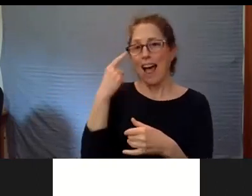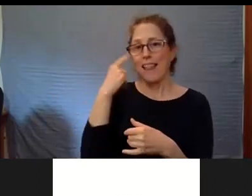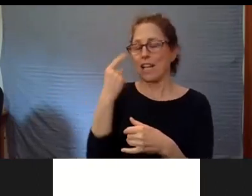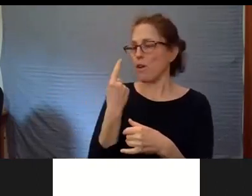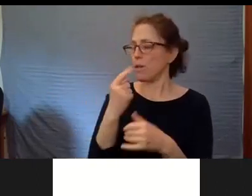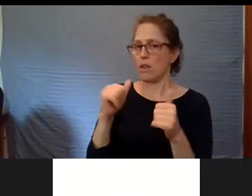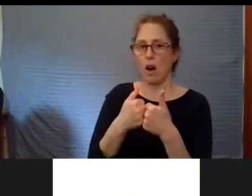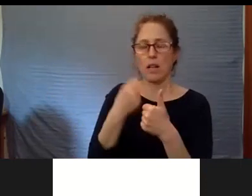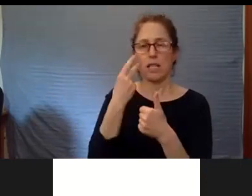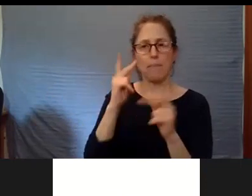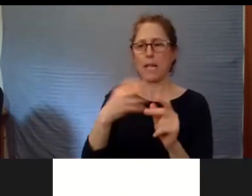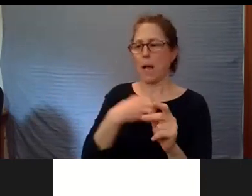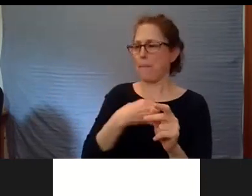that you don't have a say in. You know?